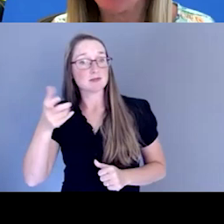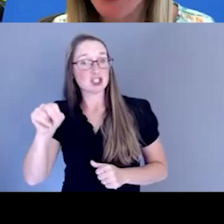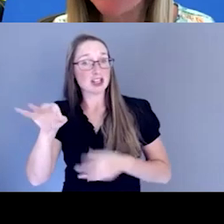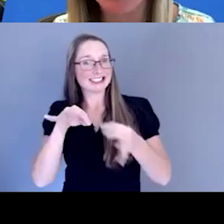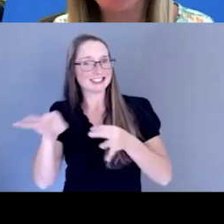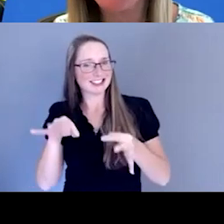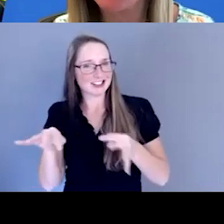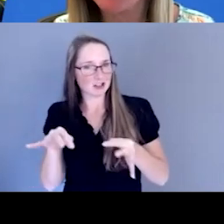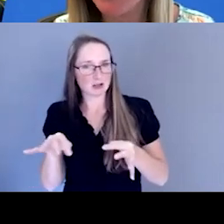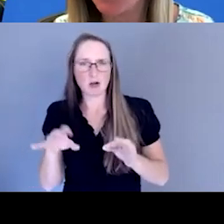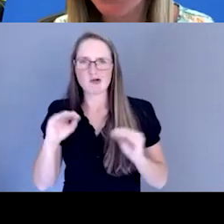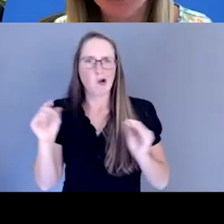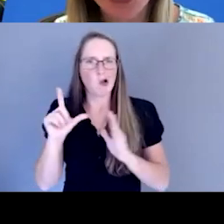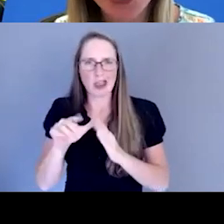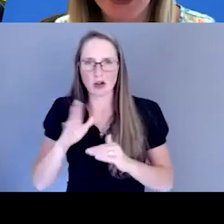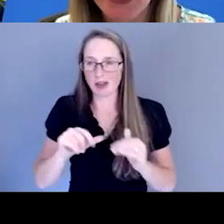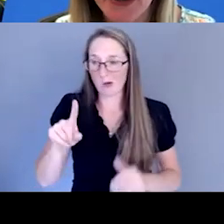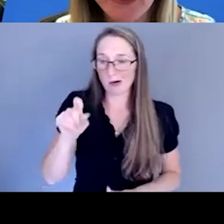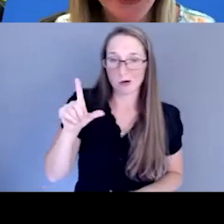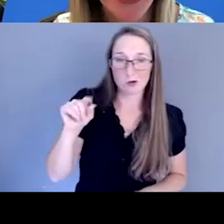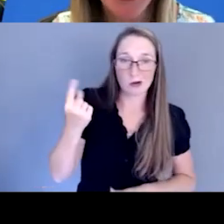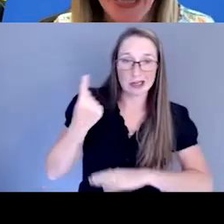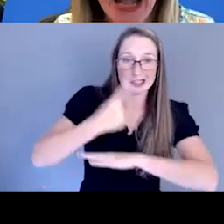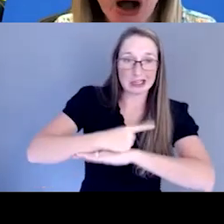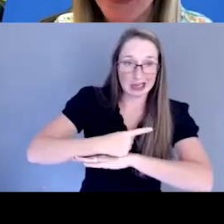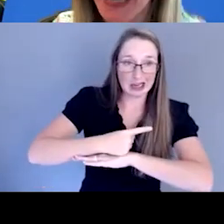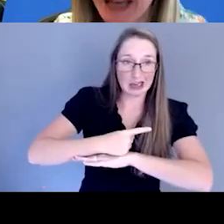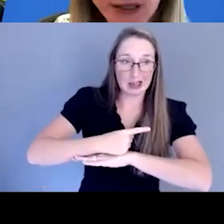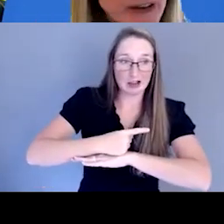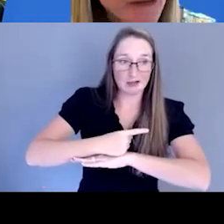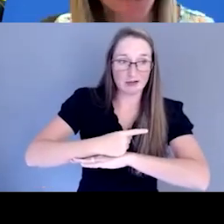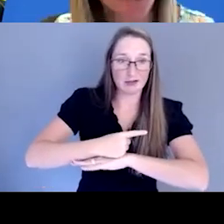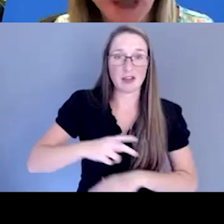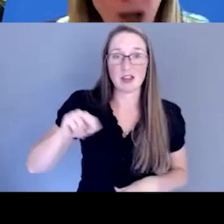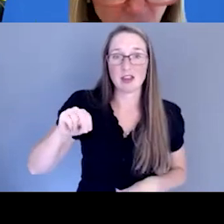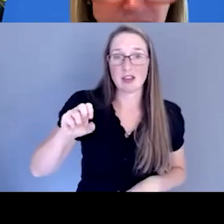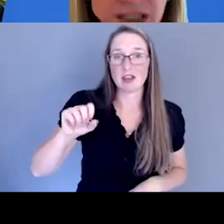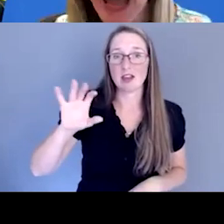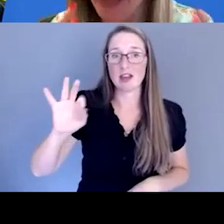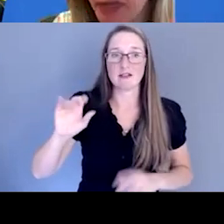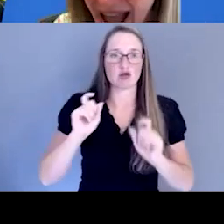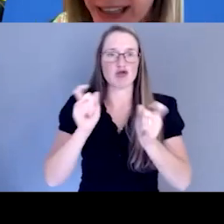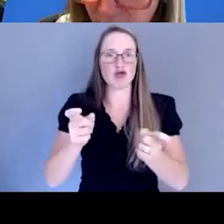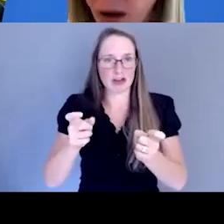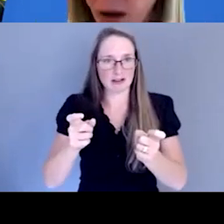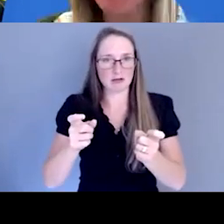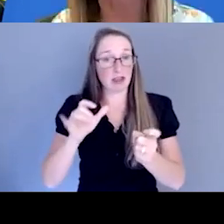no later than that 120 days, NSF grants at that time,